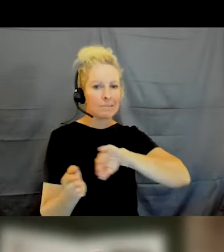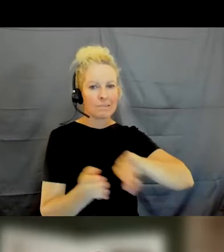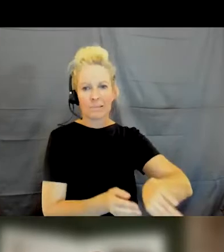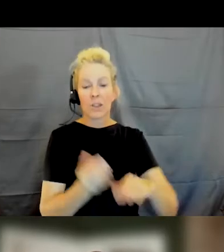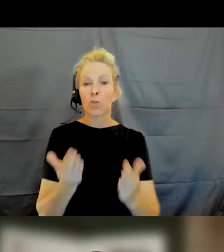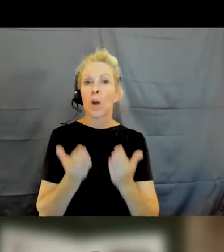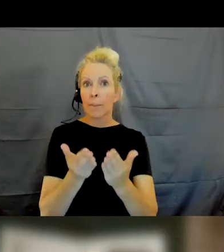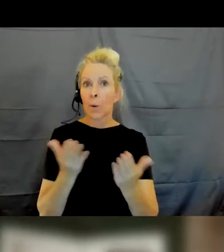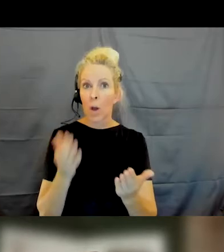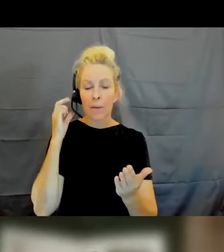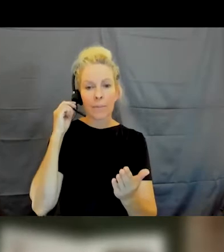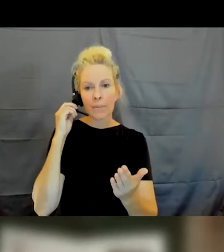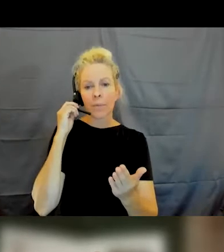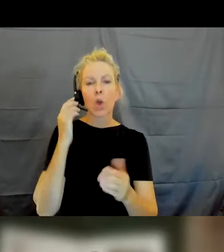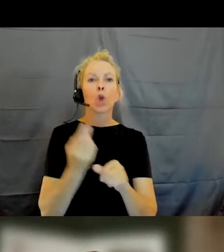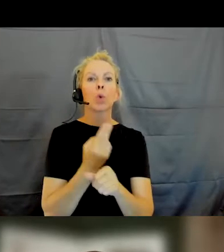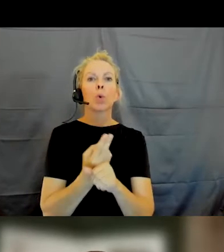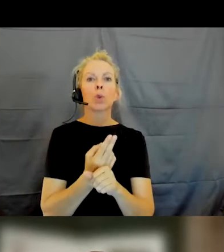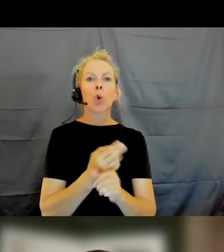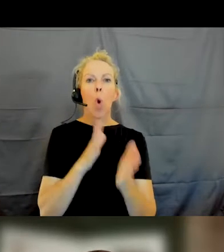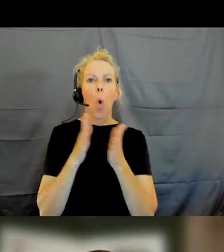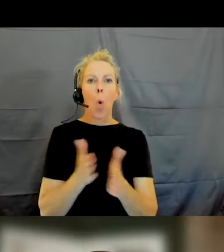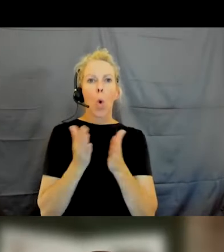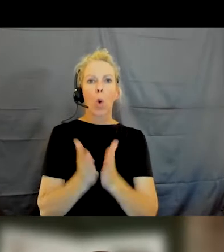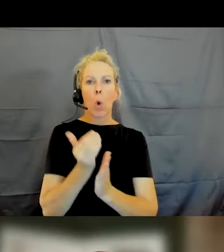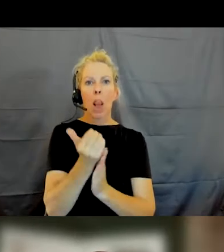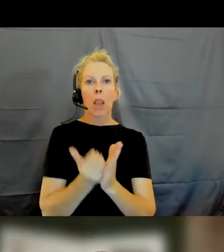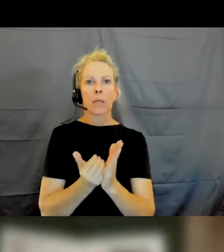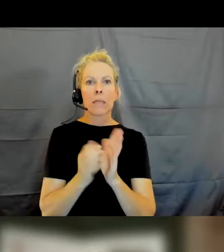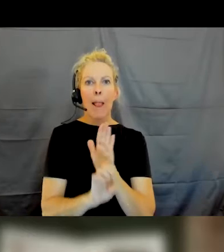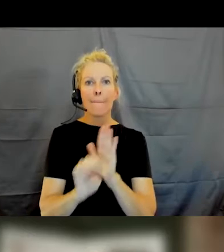unordered list element. Or ordered list element, depending on what you are trying to achieve with